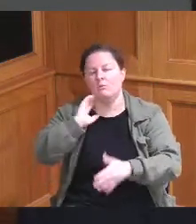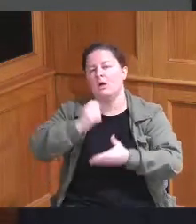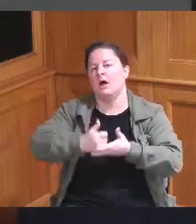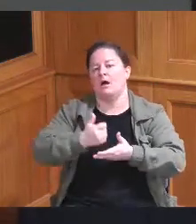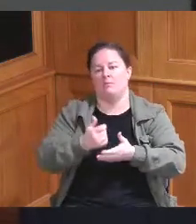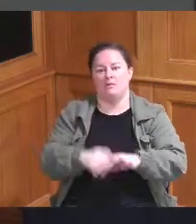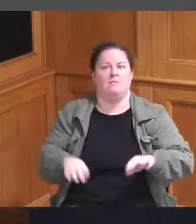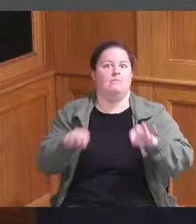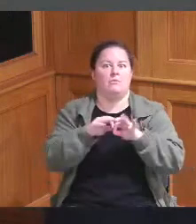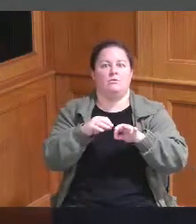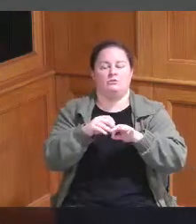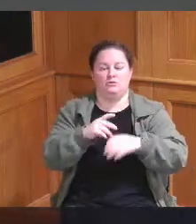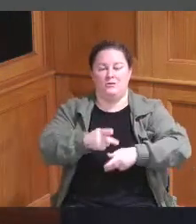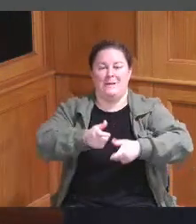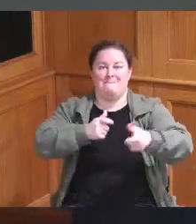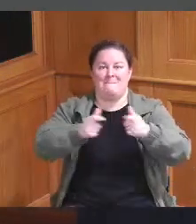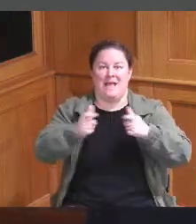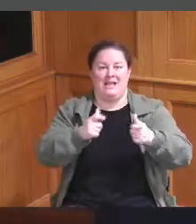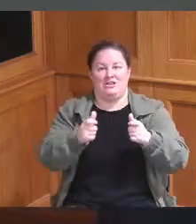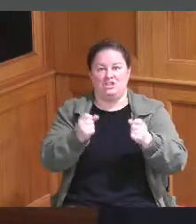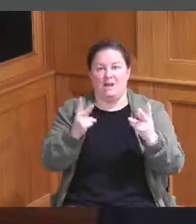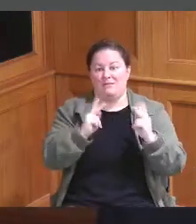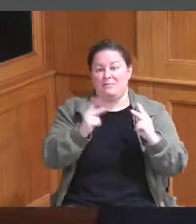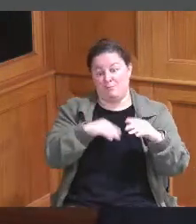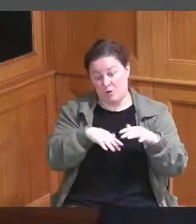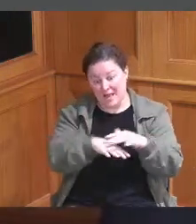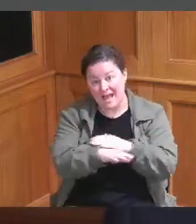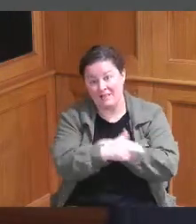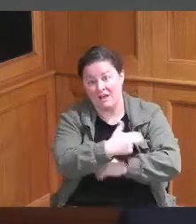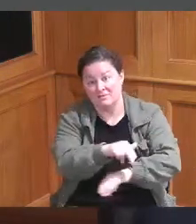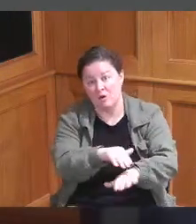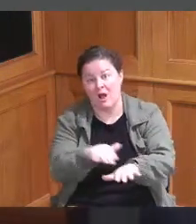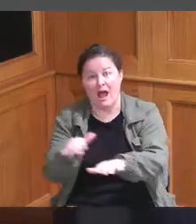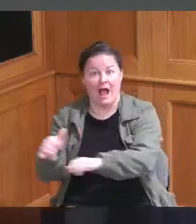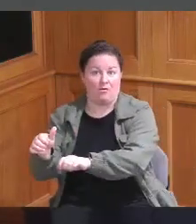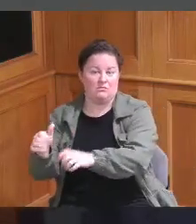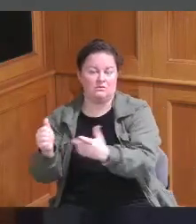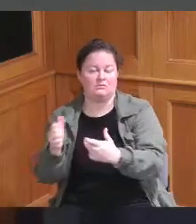that are going into hospitals Etc so nothing the Board would be voted on would be obsolete based